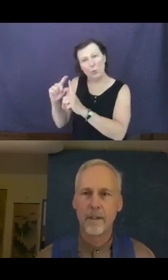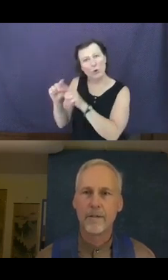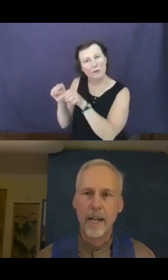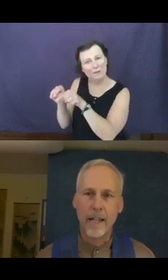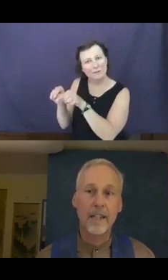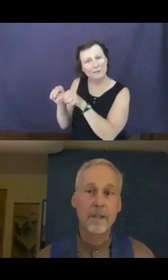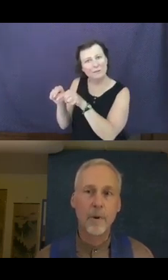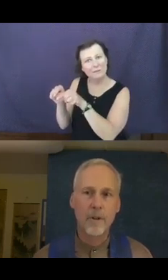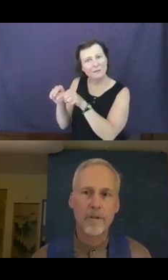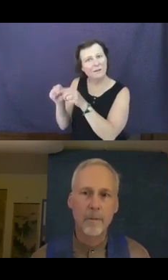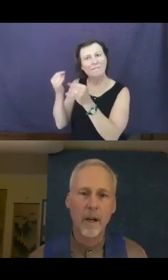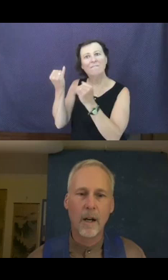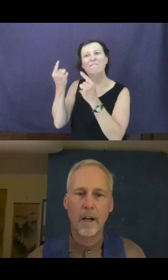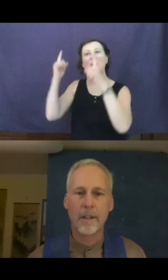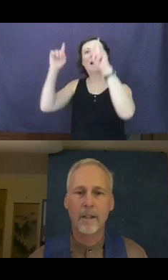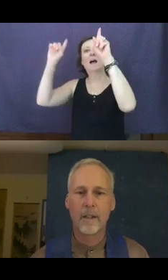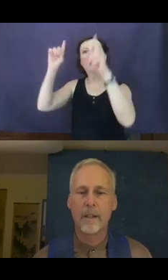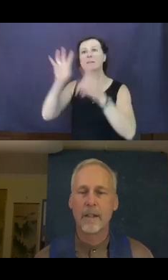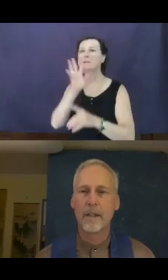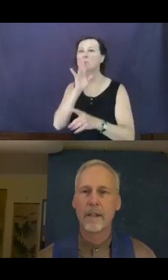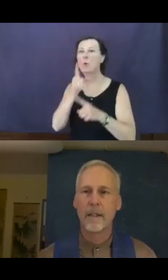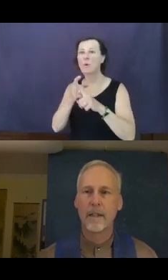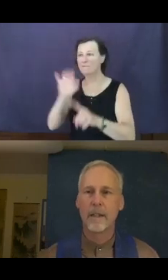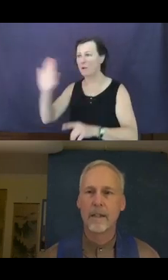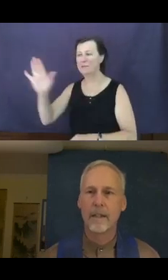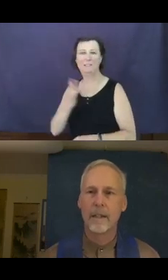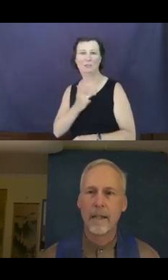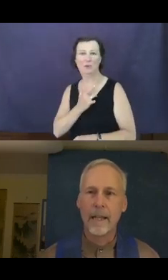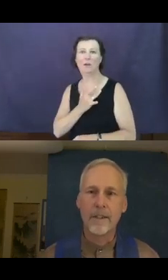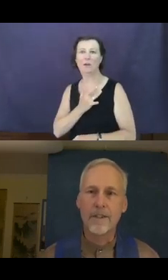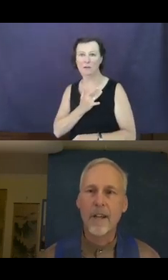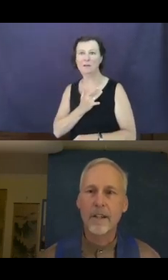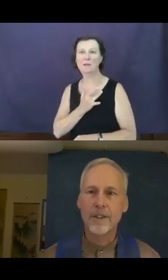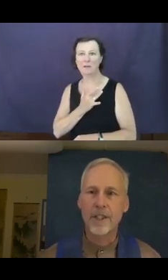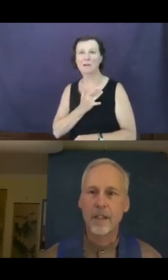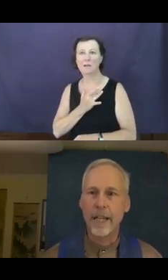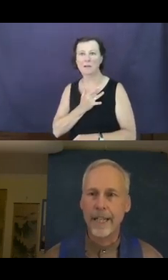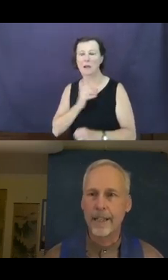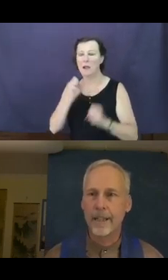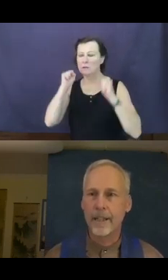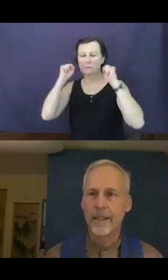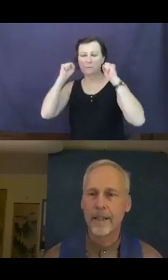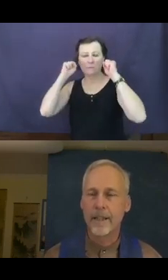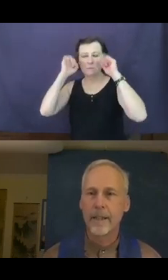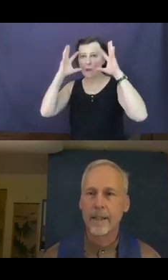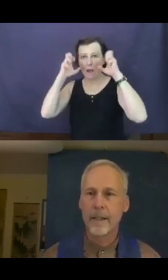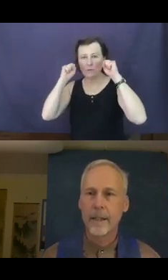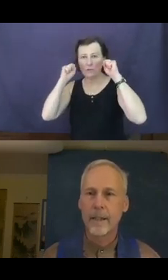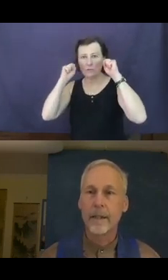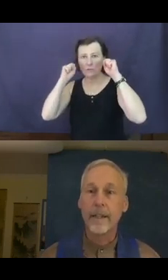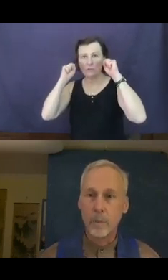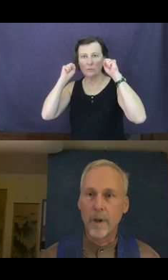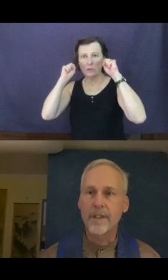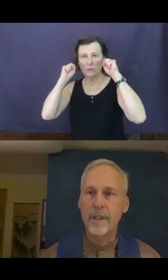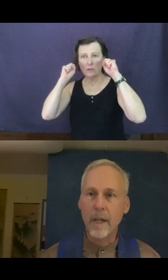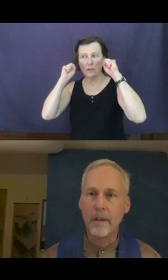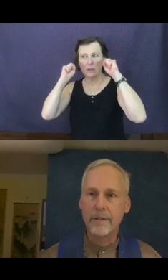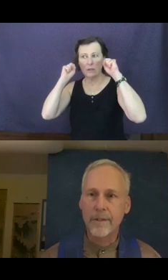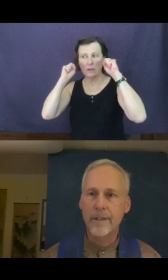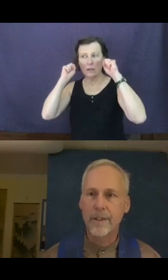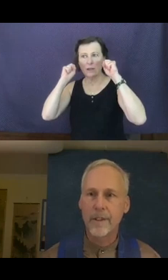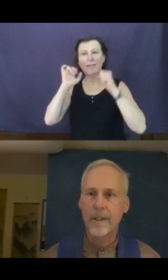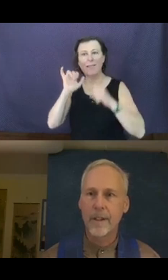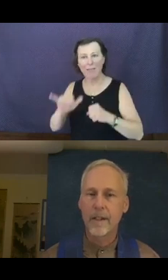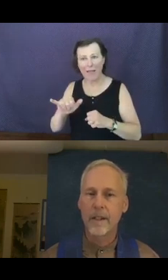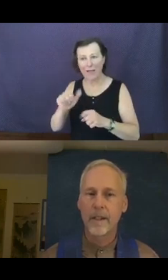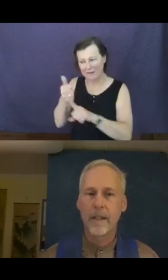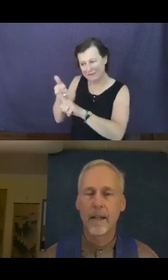finally spoken from the heart, and astonishingly, it was enough.